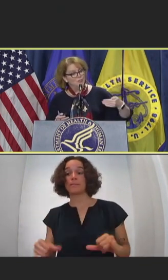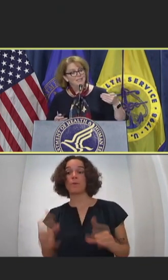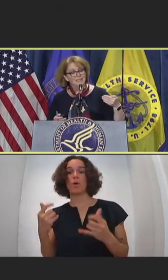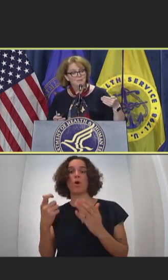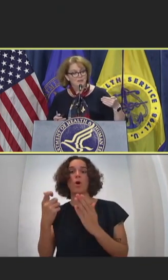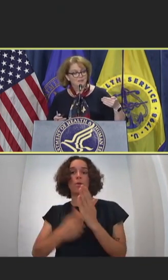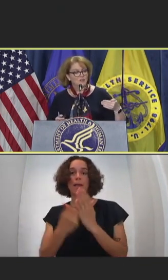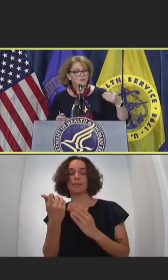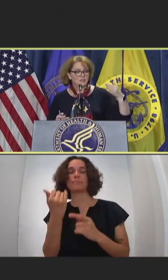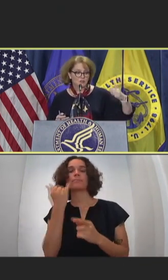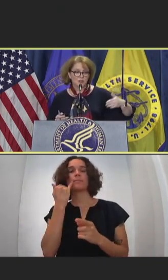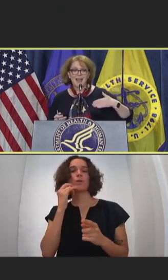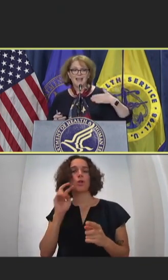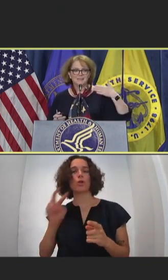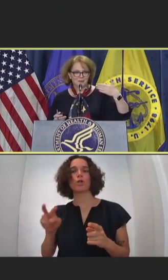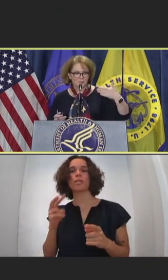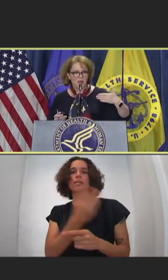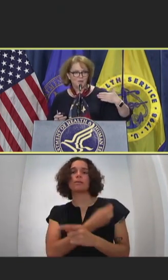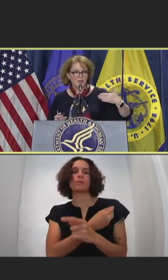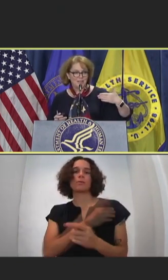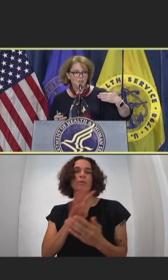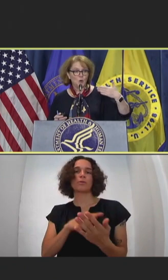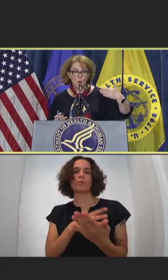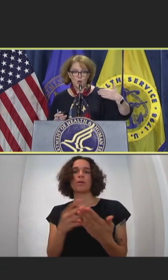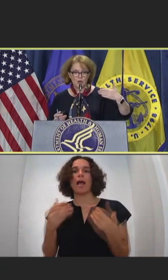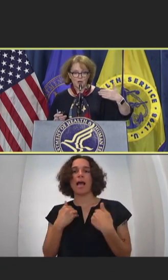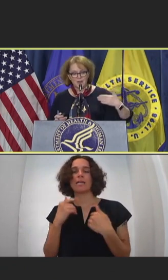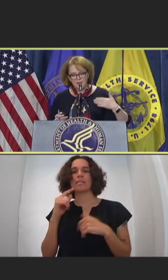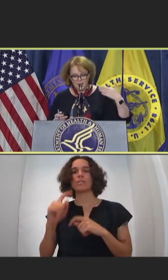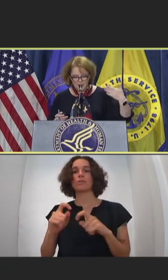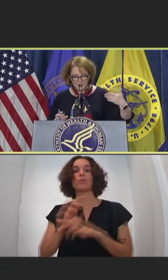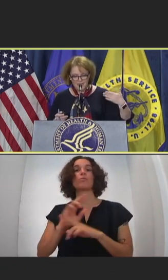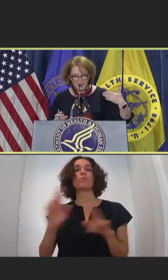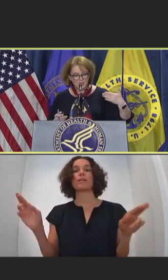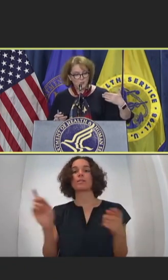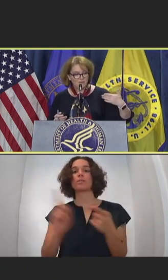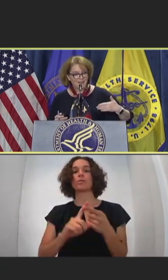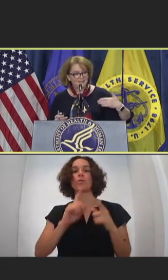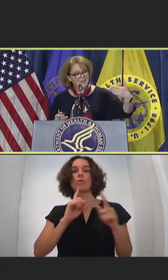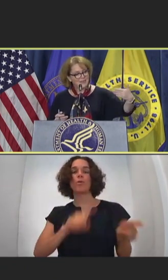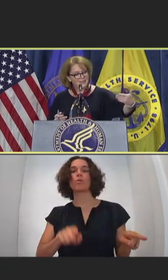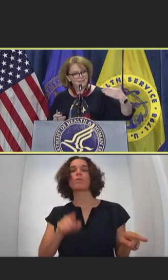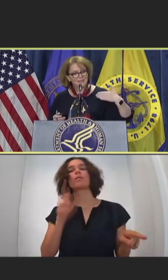the immunization schedule, has the prompt ready to order a hepatitis B vaccine. In this case,